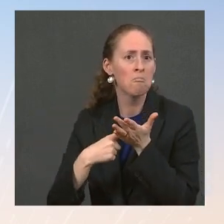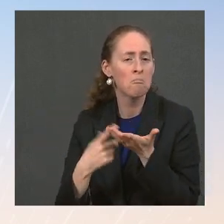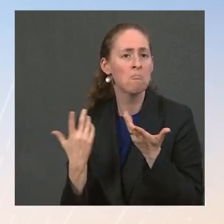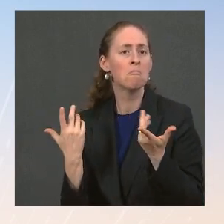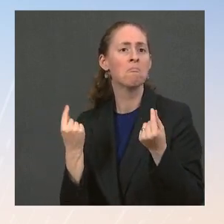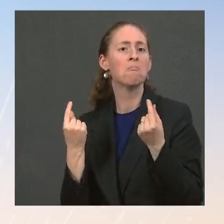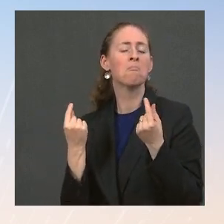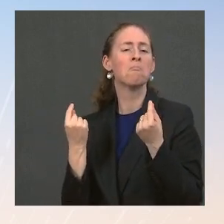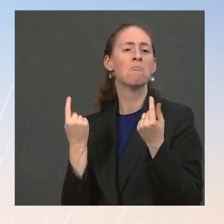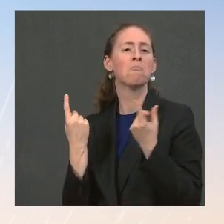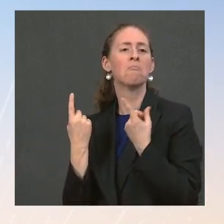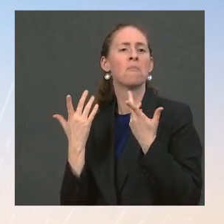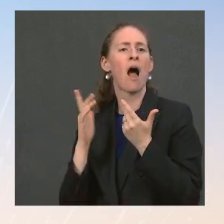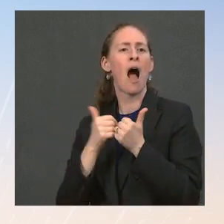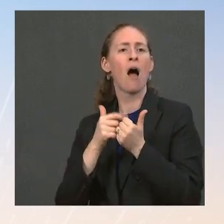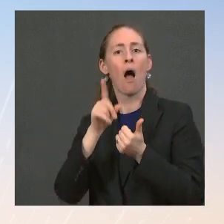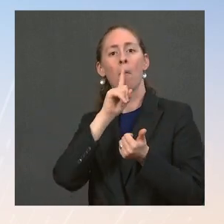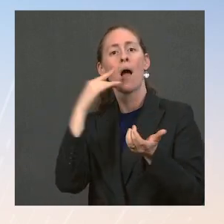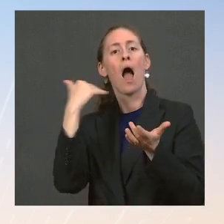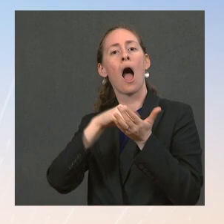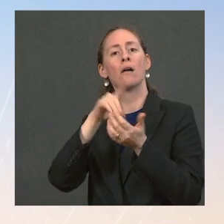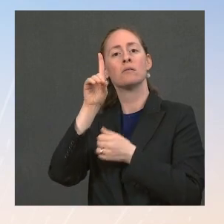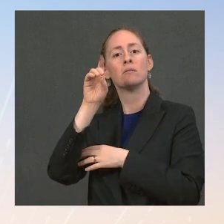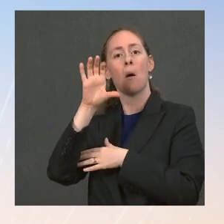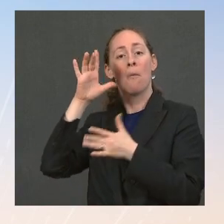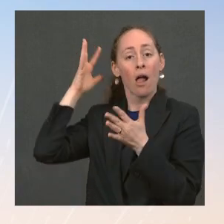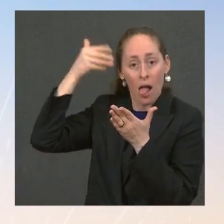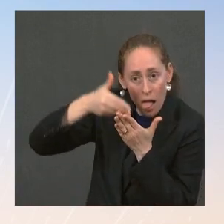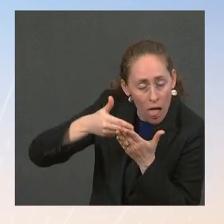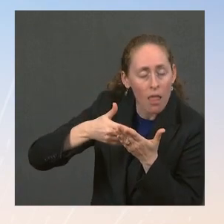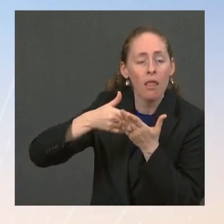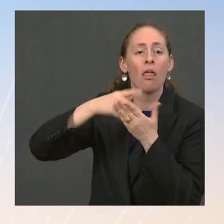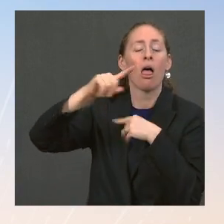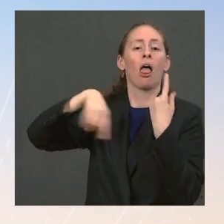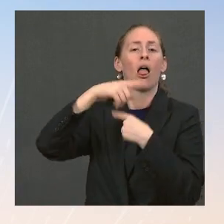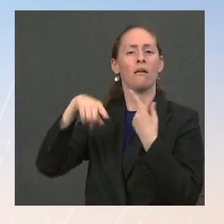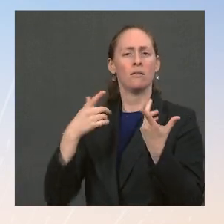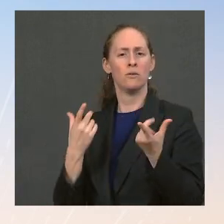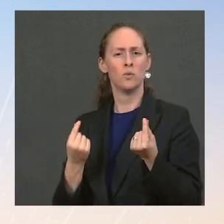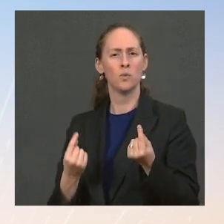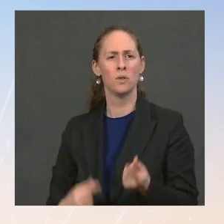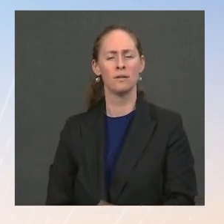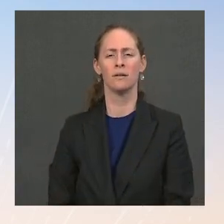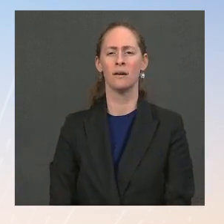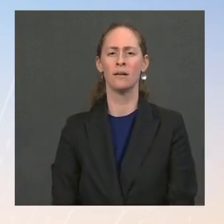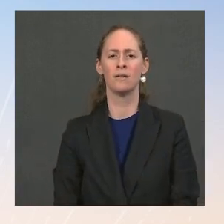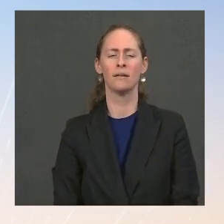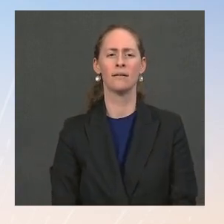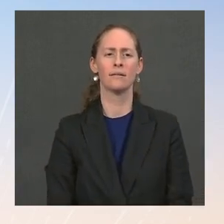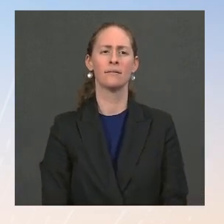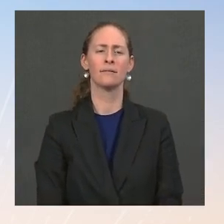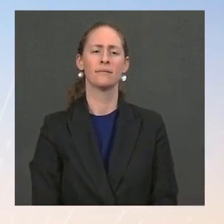Or is the focus primarily on the two pieces of legislation? Ms. Psaki: Well, I think there's no question our preference this week, last week,